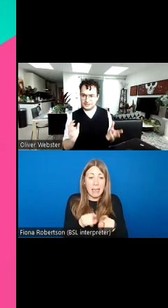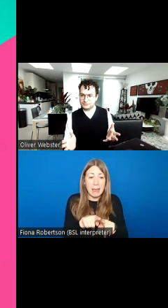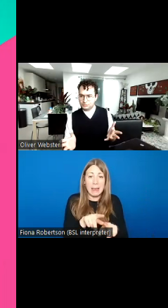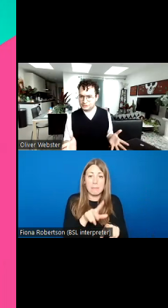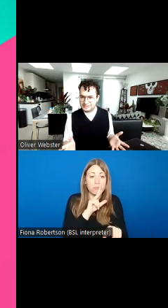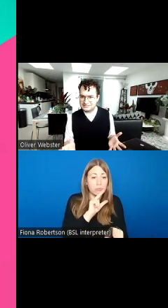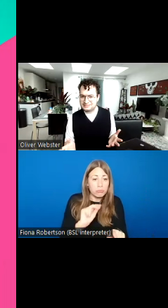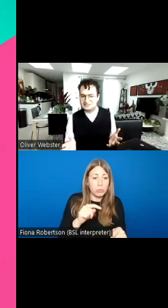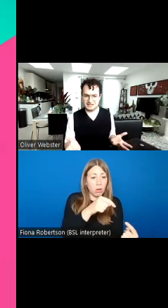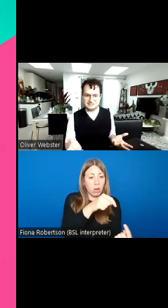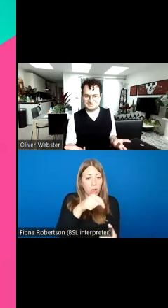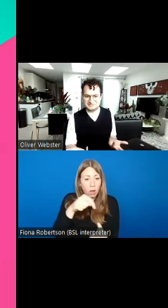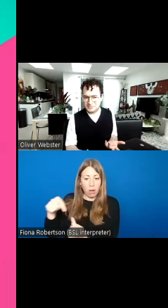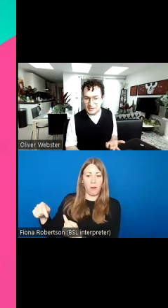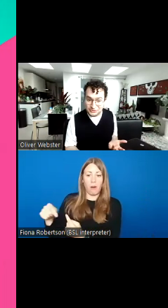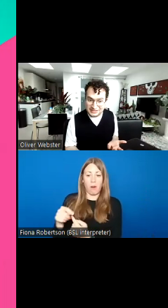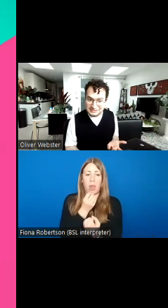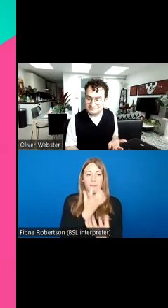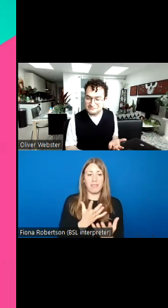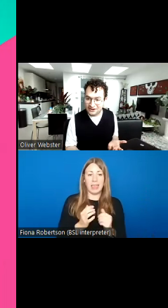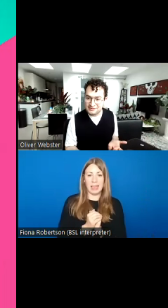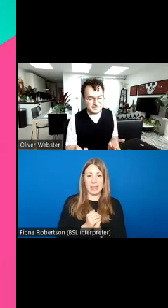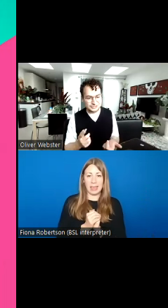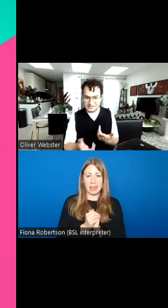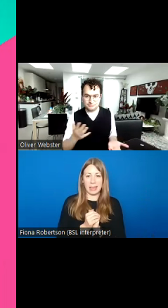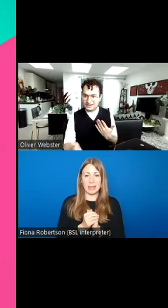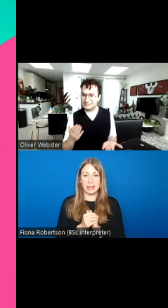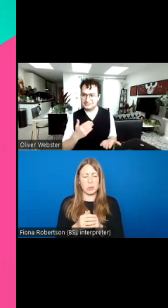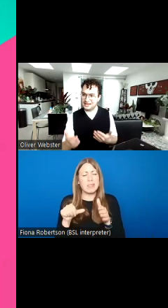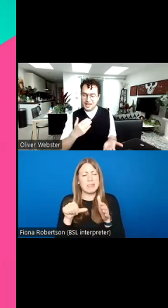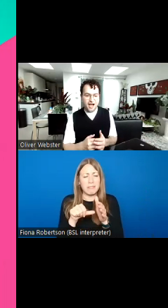This is one of those things that is a bit tricky to find, but it just takes practice.